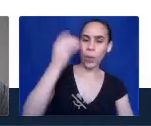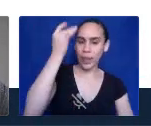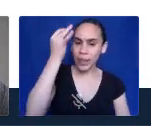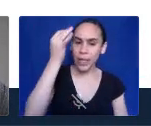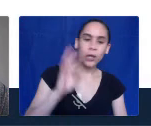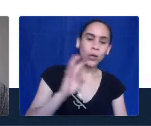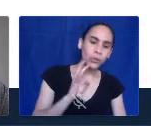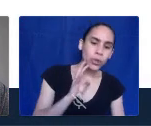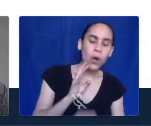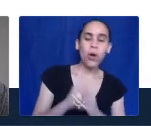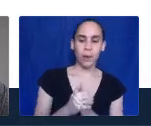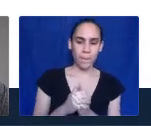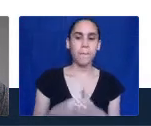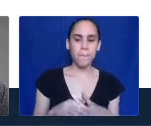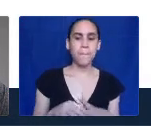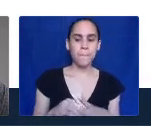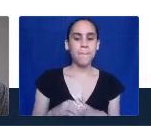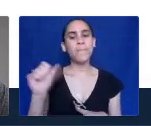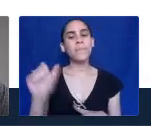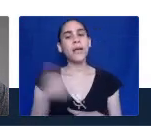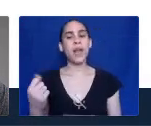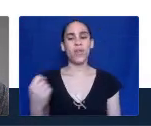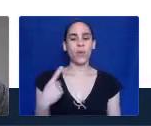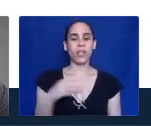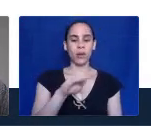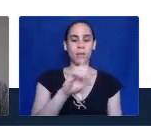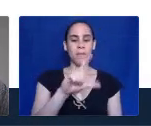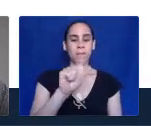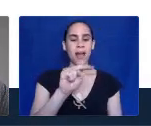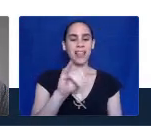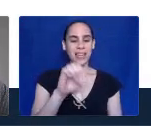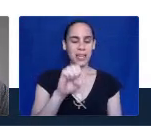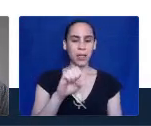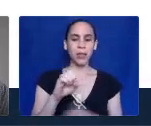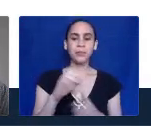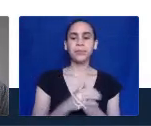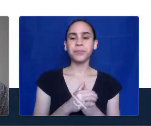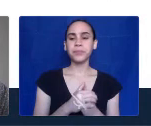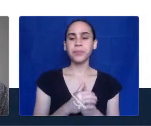um another question from melanie what if you're changing careers and you don't have strong metrics